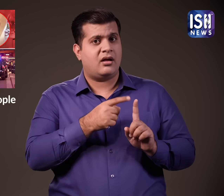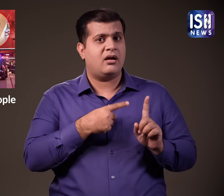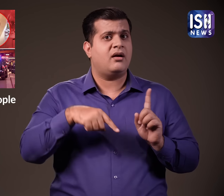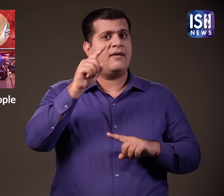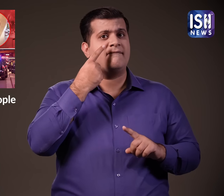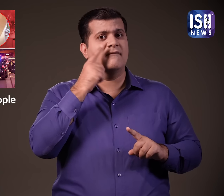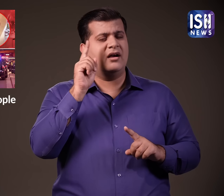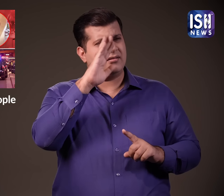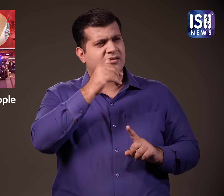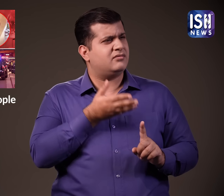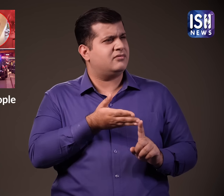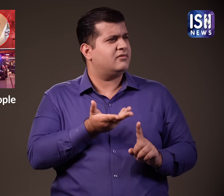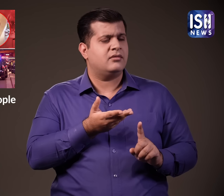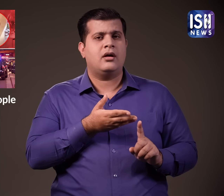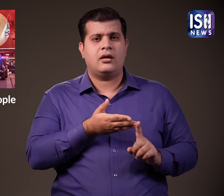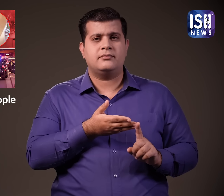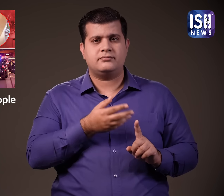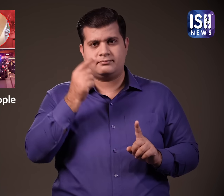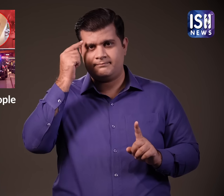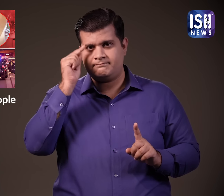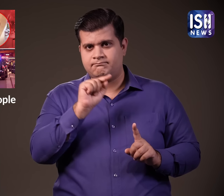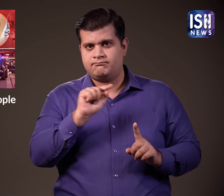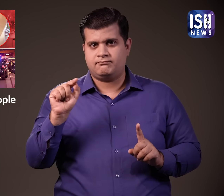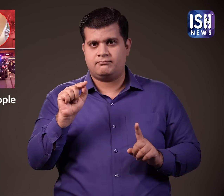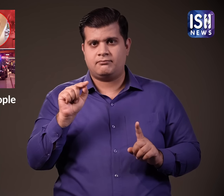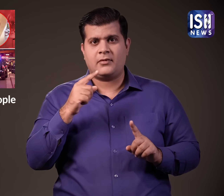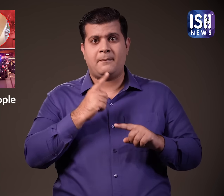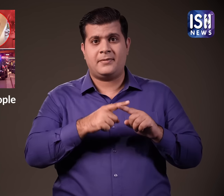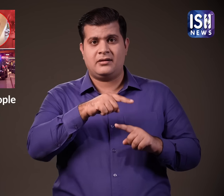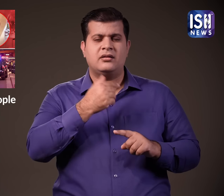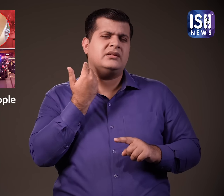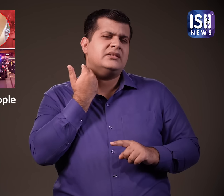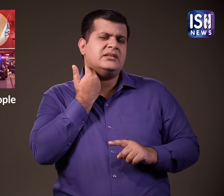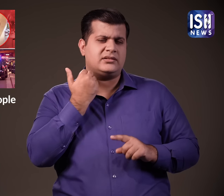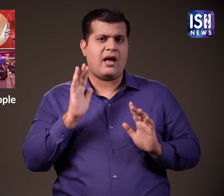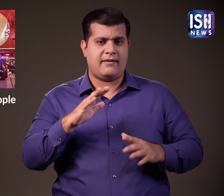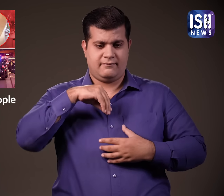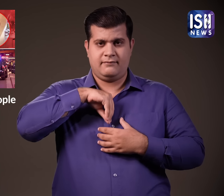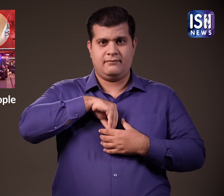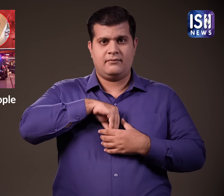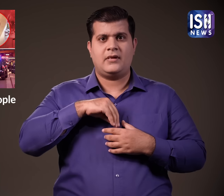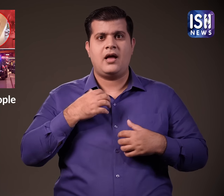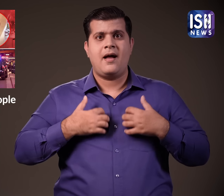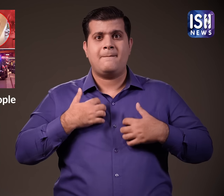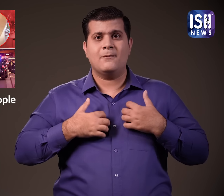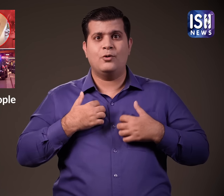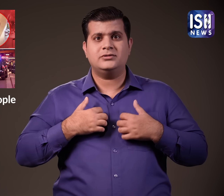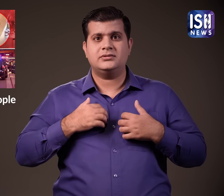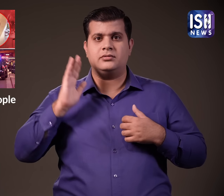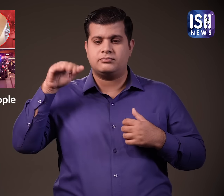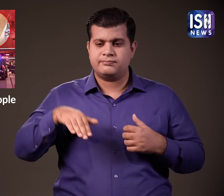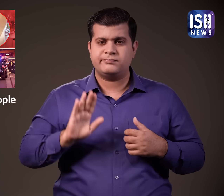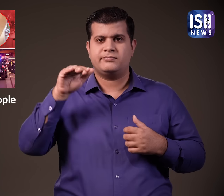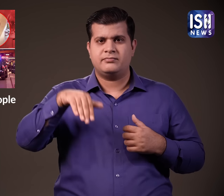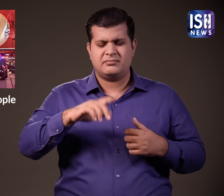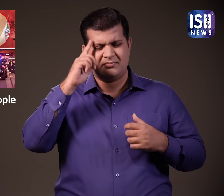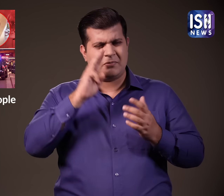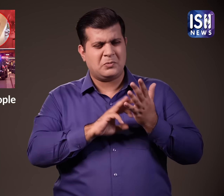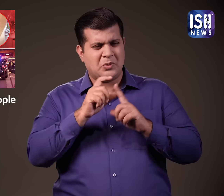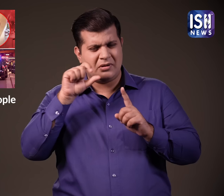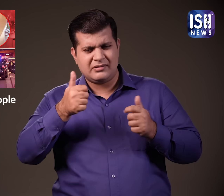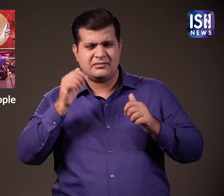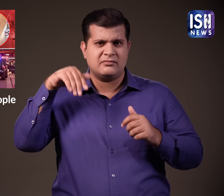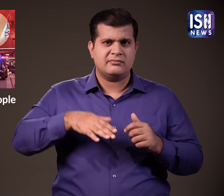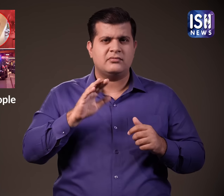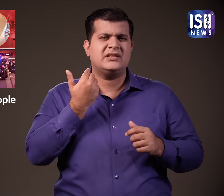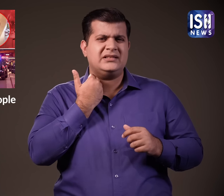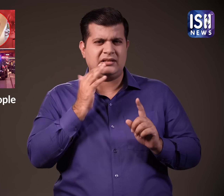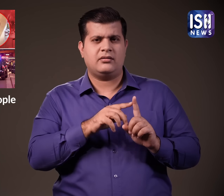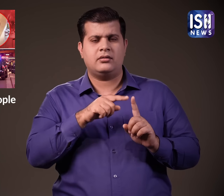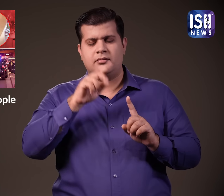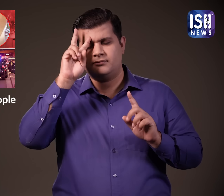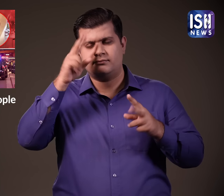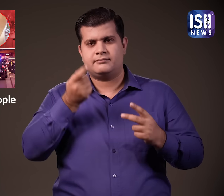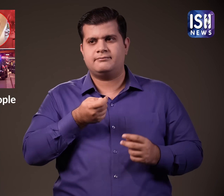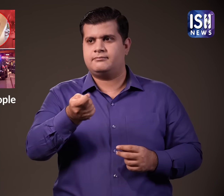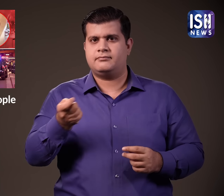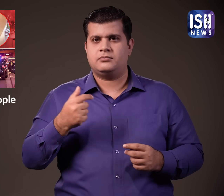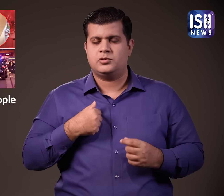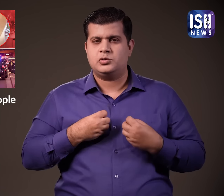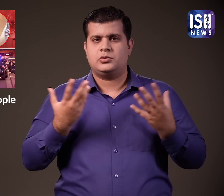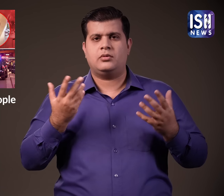The father of the stabber told the police that he was a very 'mentally & emotionally sick boy'. May be that is why he stabbed people randomly.